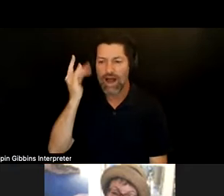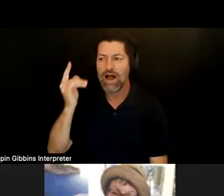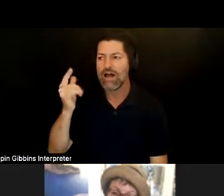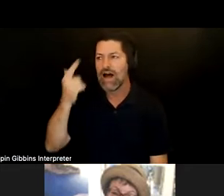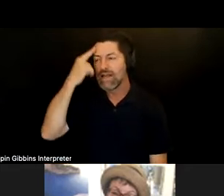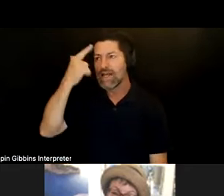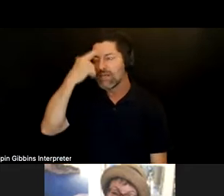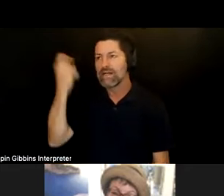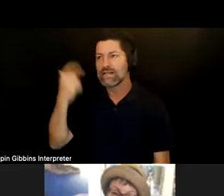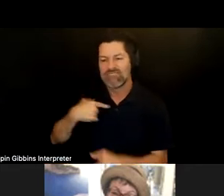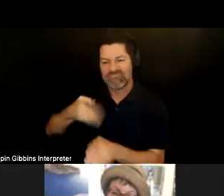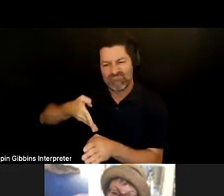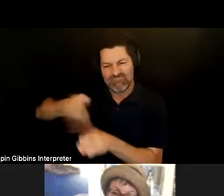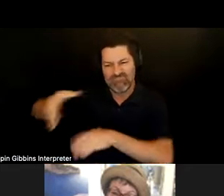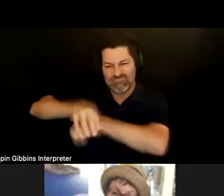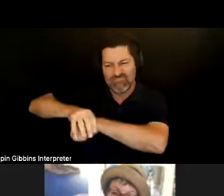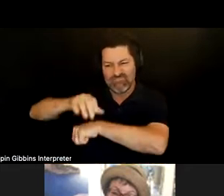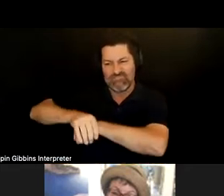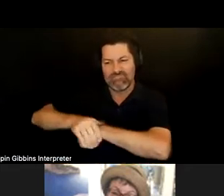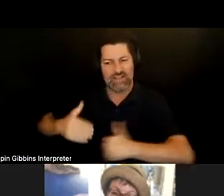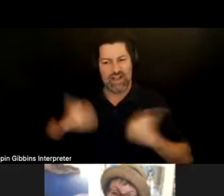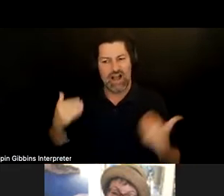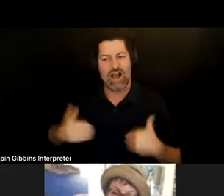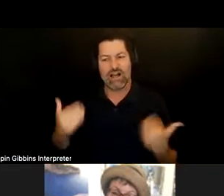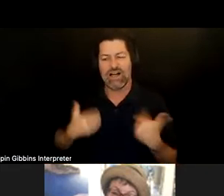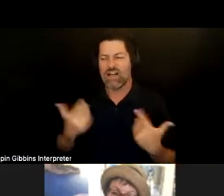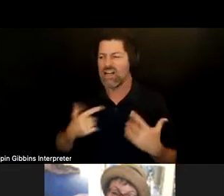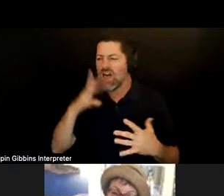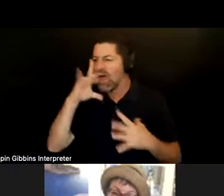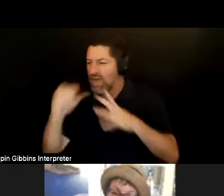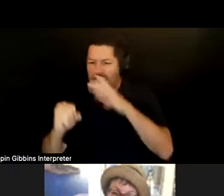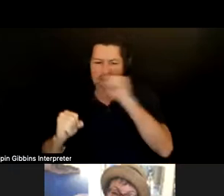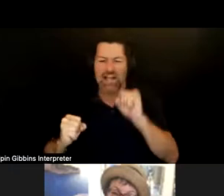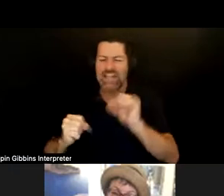19:28:30 Even then, and I was really into like symbolism like i'm really into symbolism.